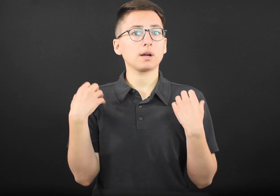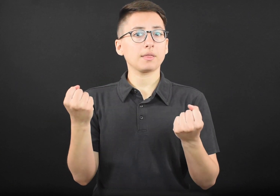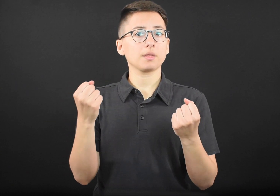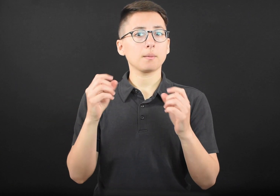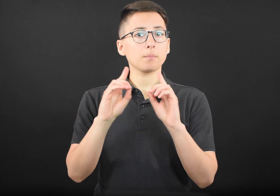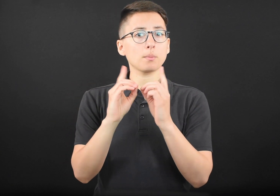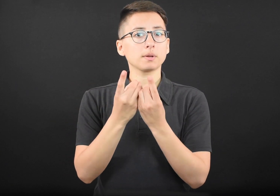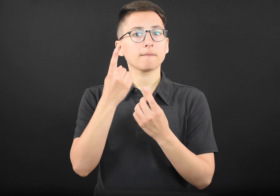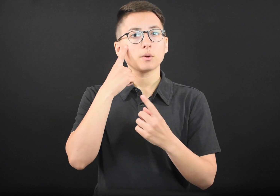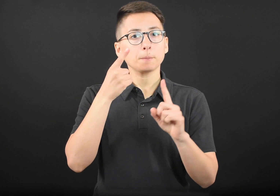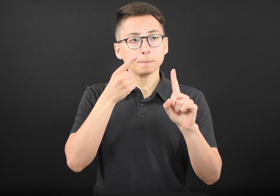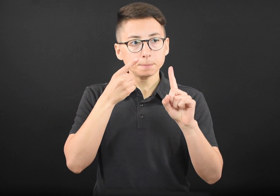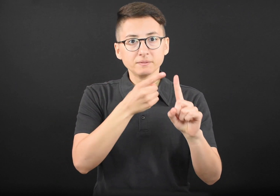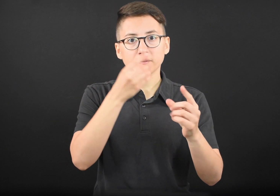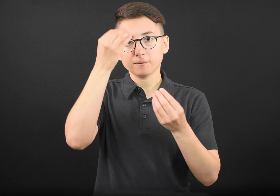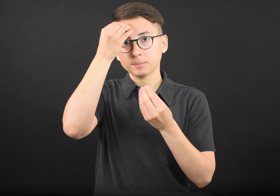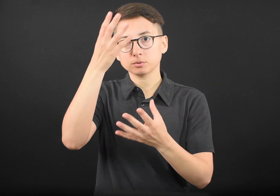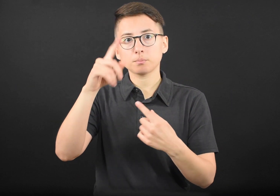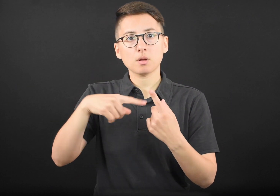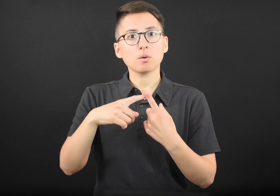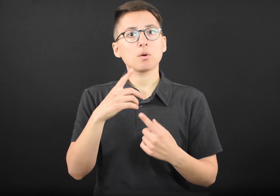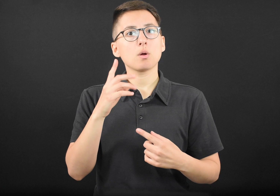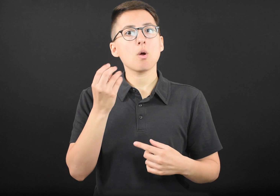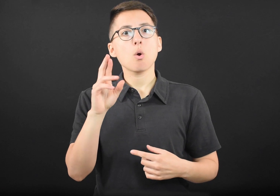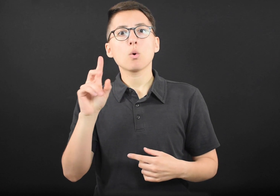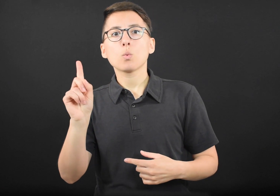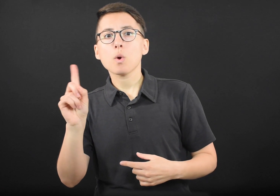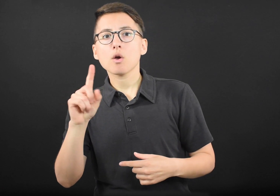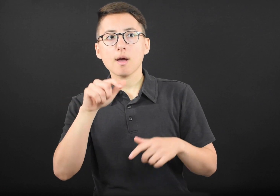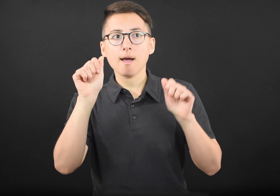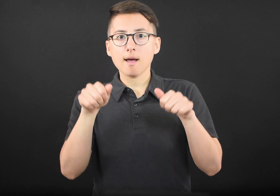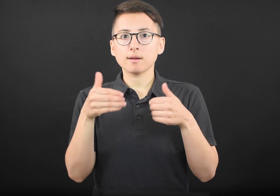for specific information about when and where they can get vaccinated.